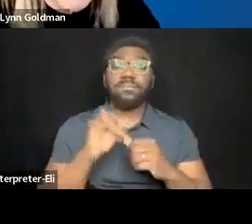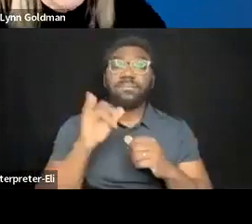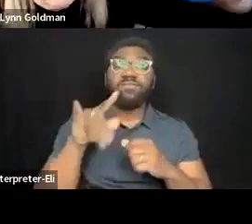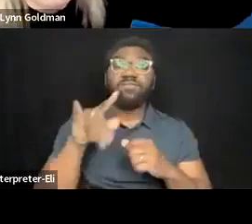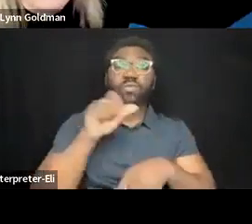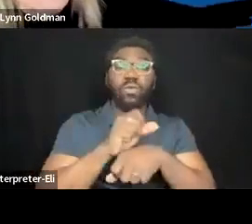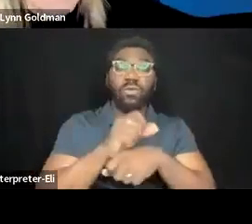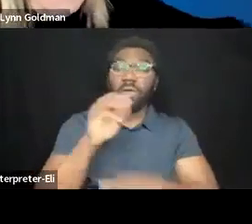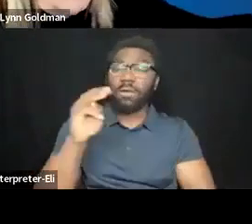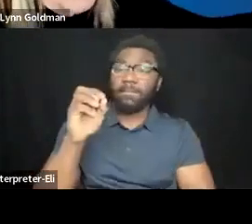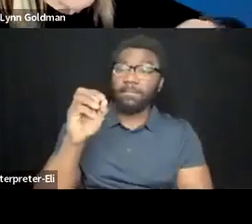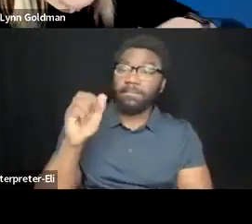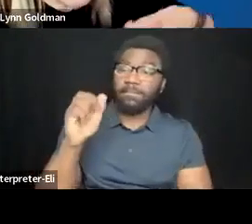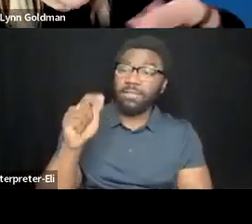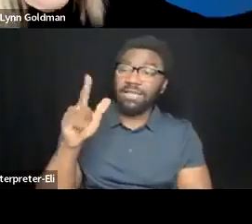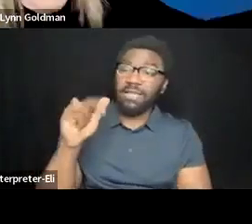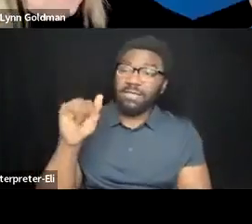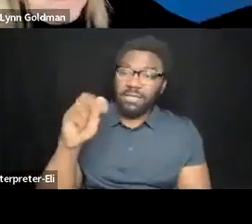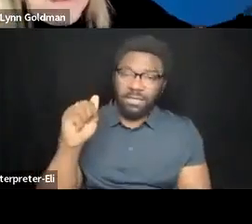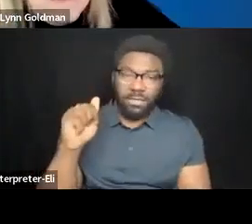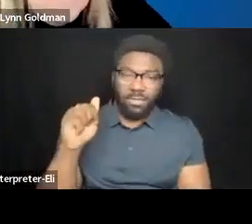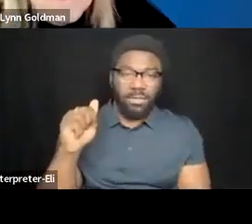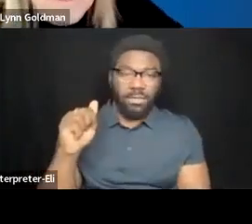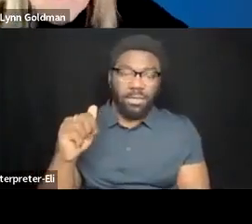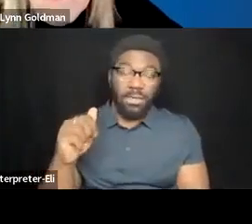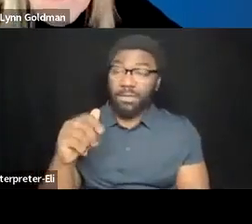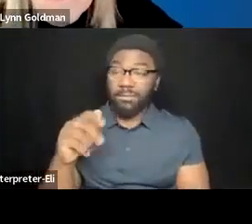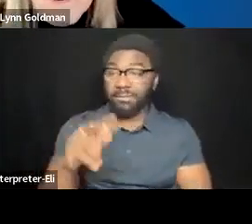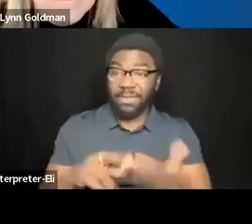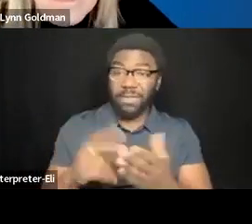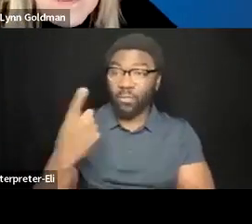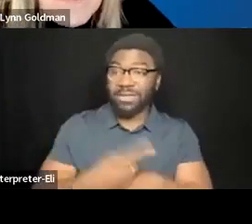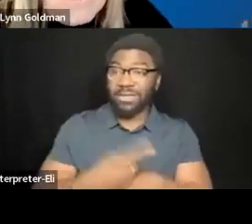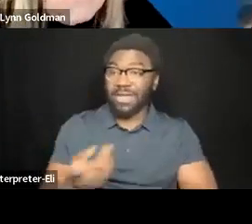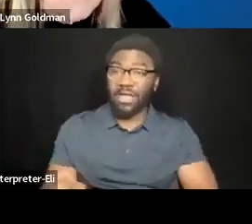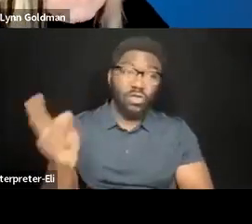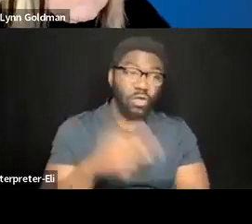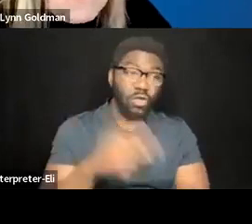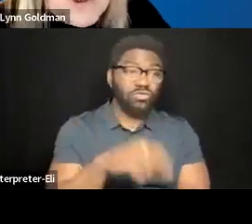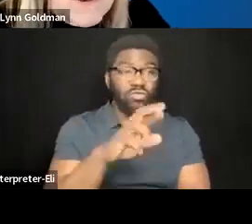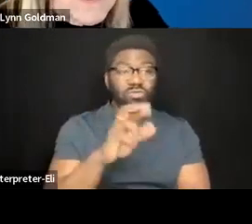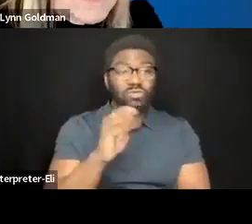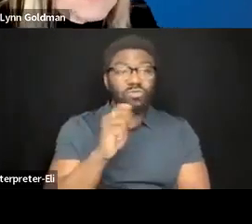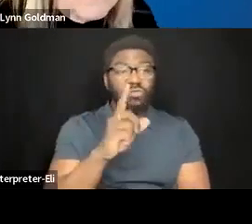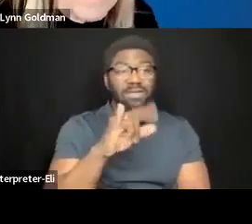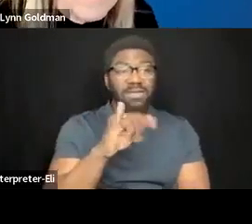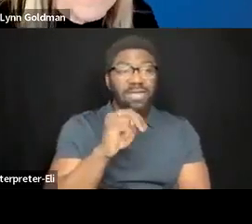you're unlikely to become a radiation lab expert, right, and be able to qualify for a job at a radiation lab.